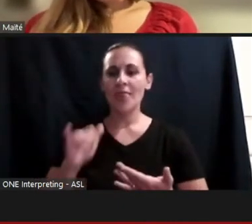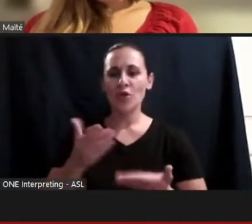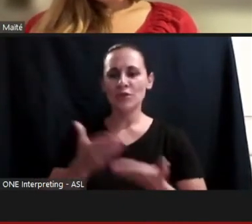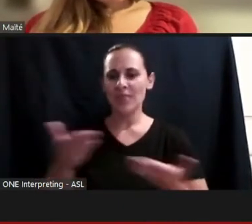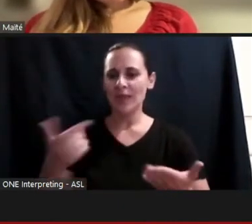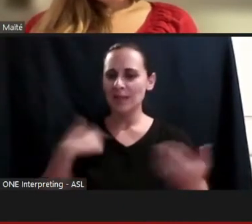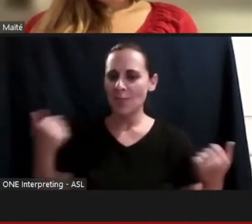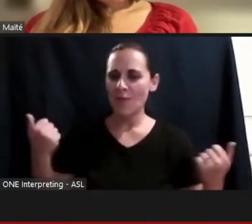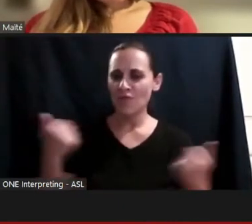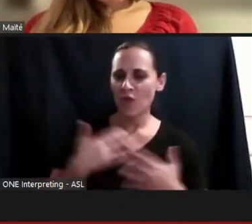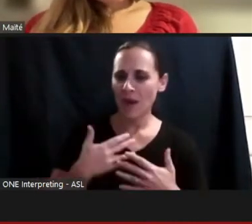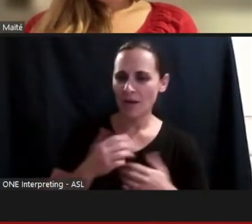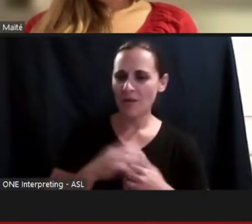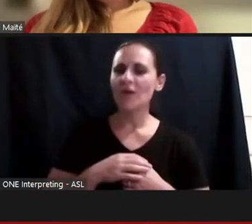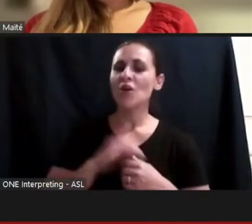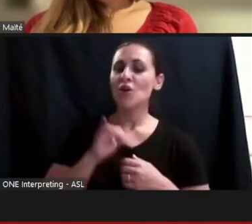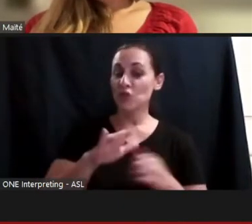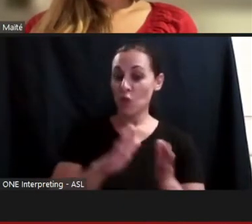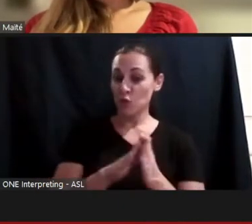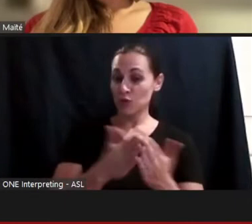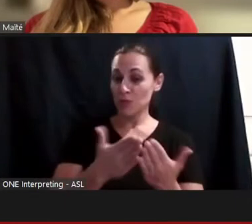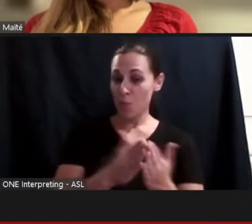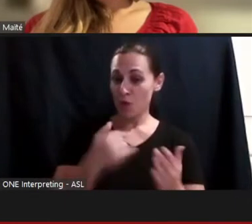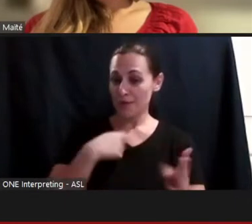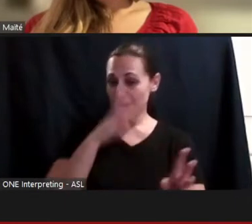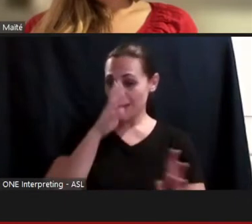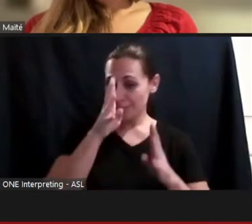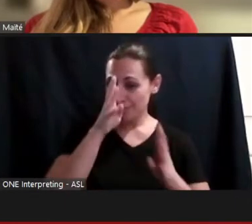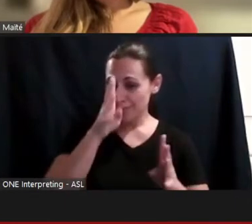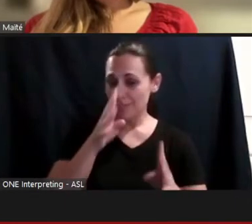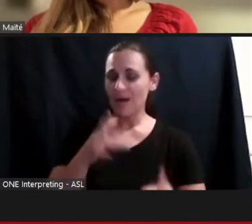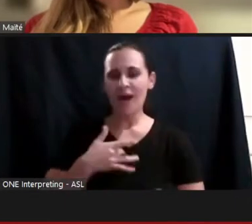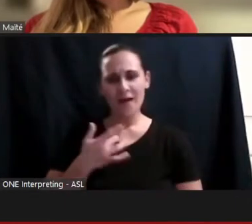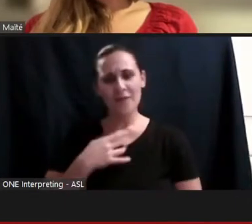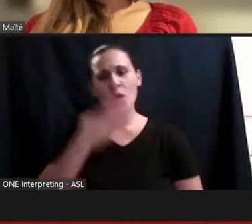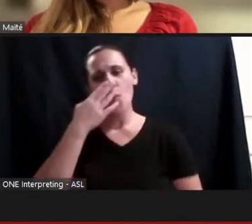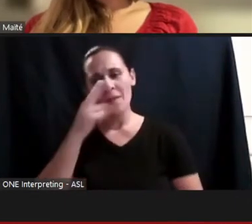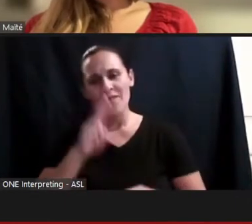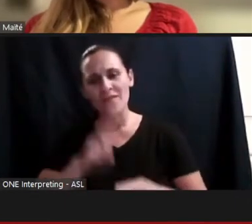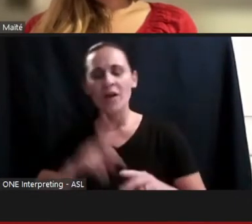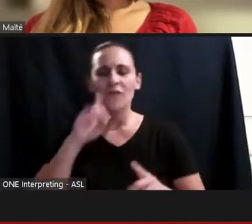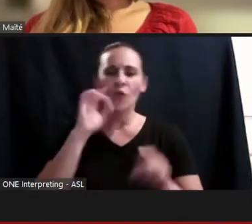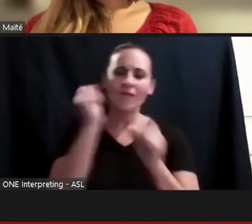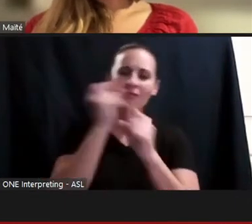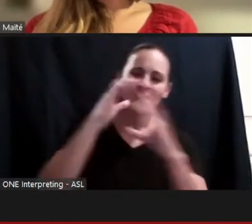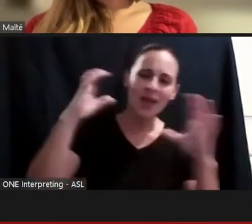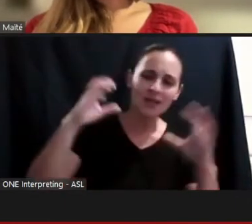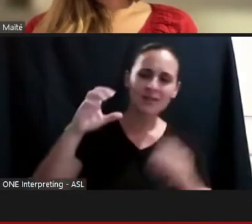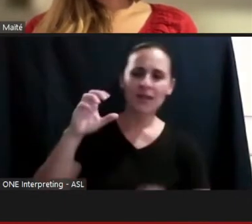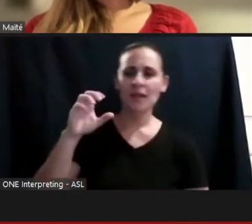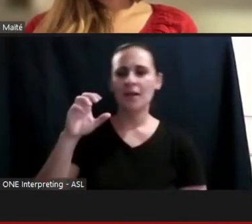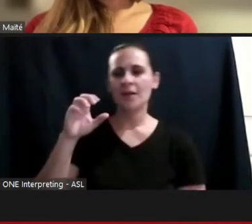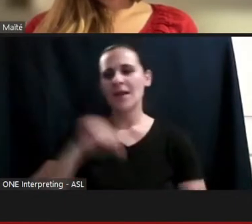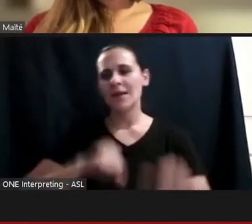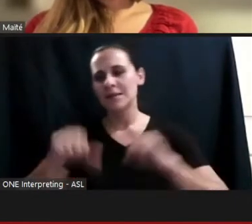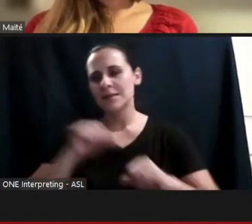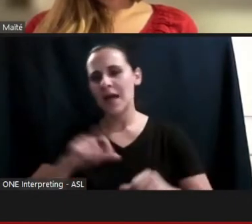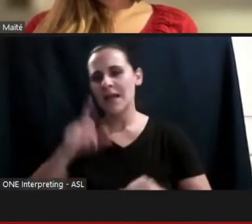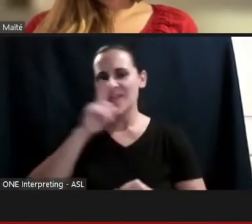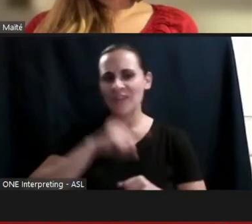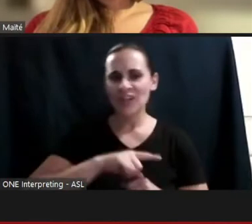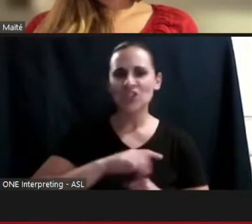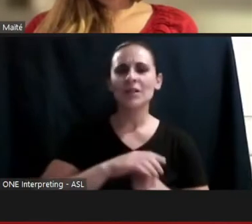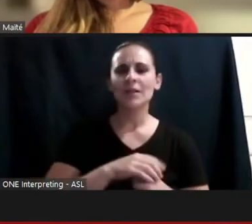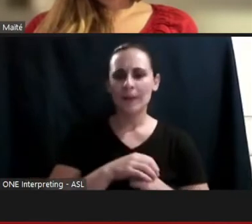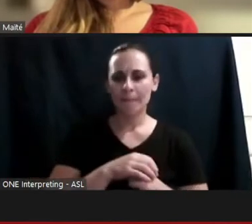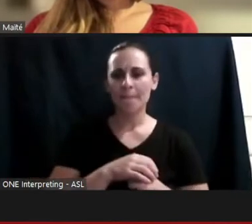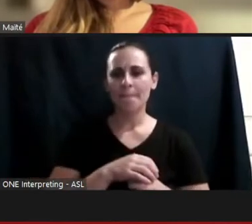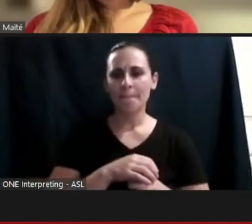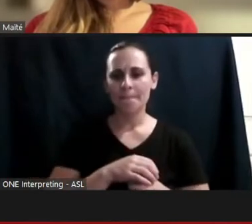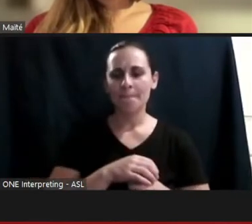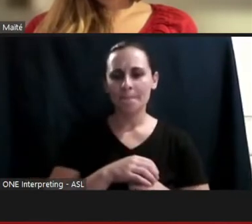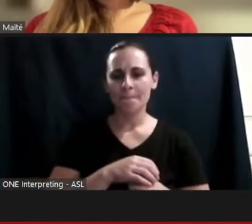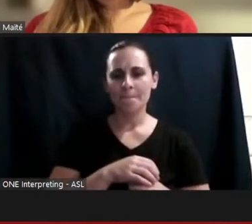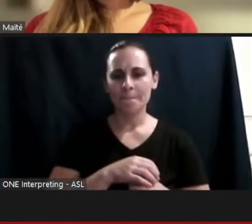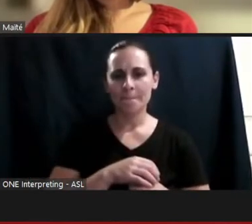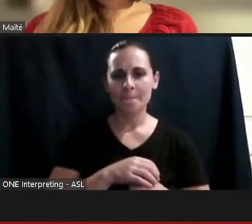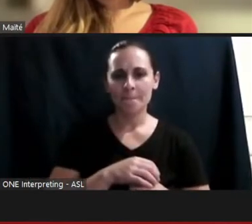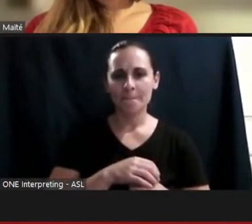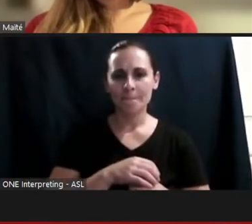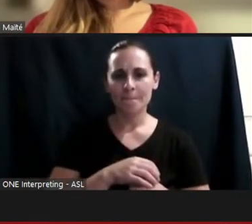looks in a way, after those books came from. >>PETER POULLOS: